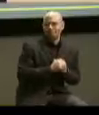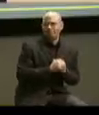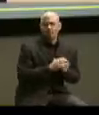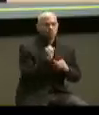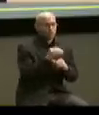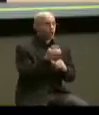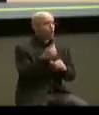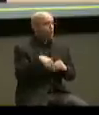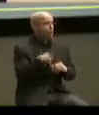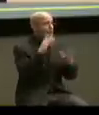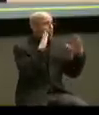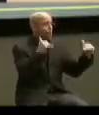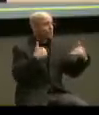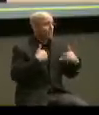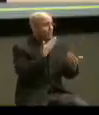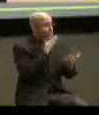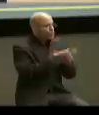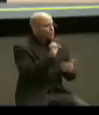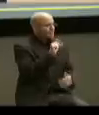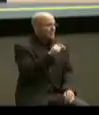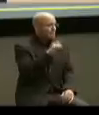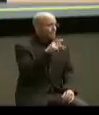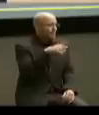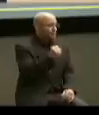SO, MAY YOU ALL HAVE A GOOD ST.